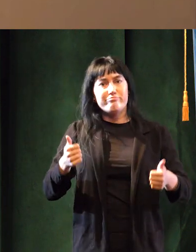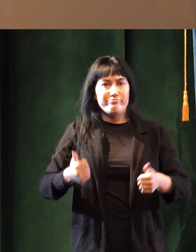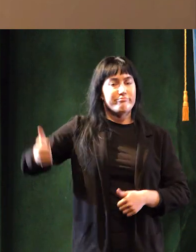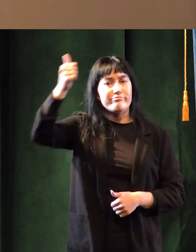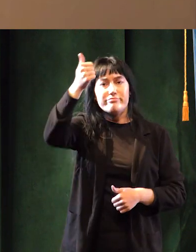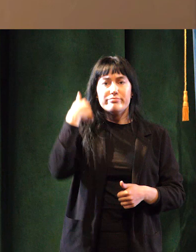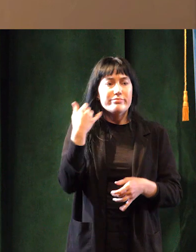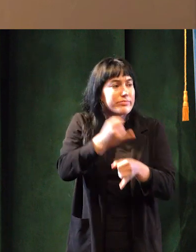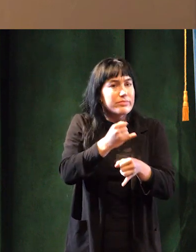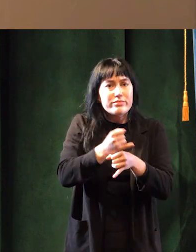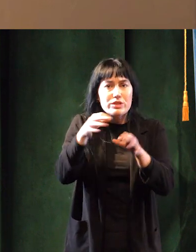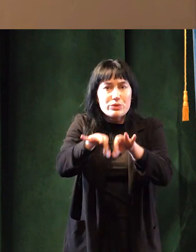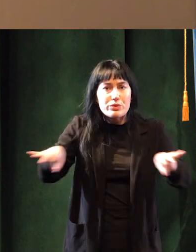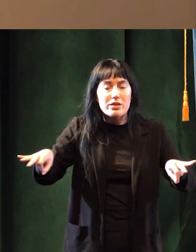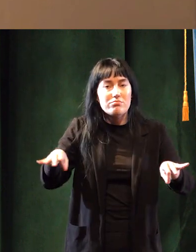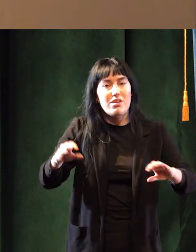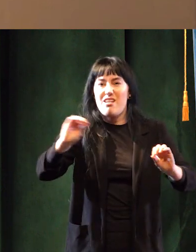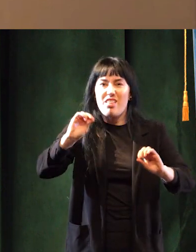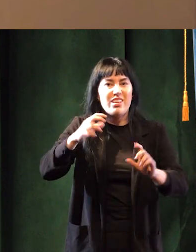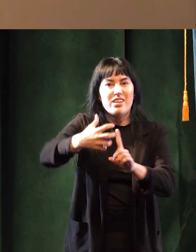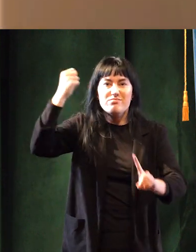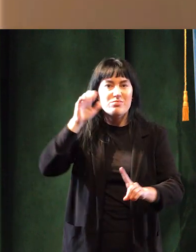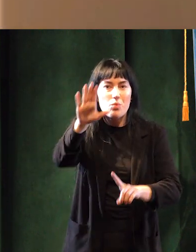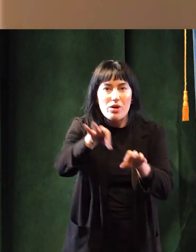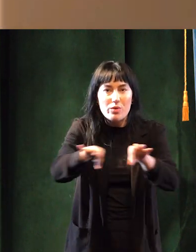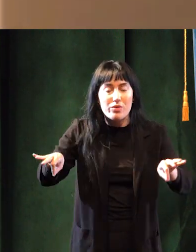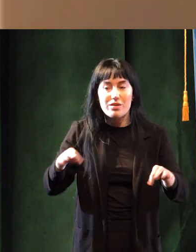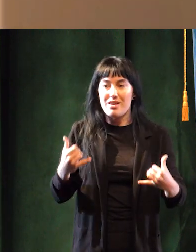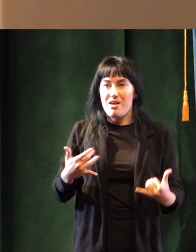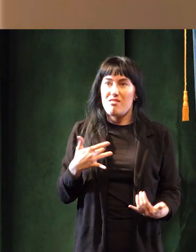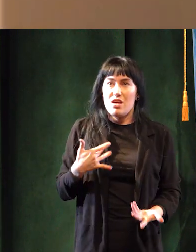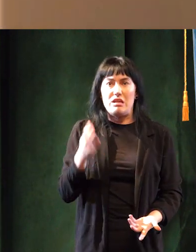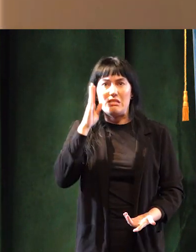life and nothing and take that away free right now it may feel like the future is